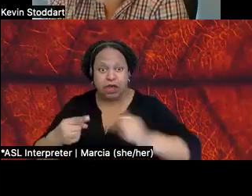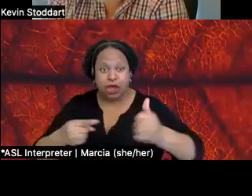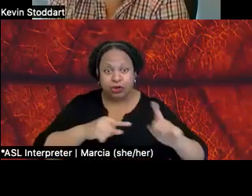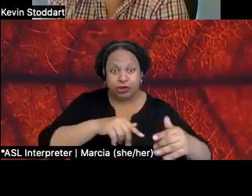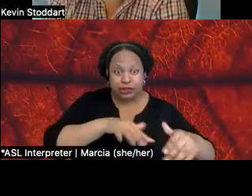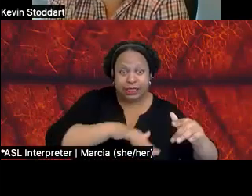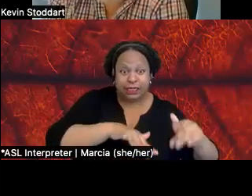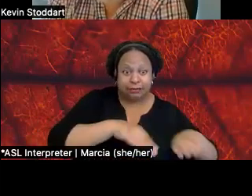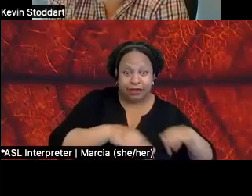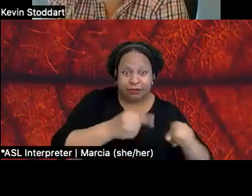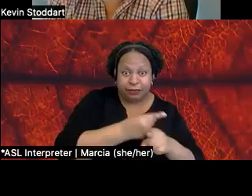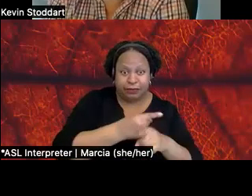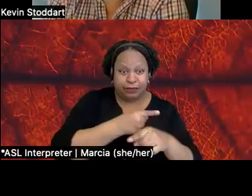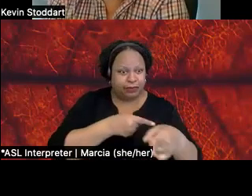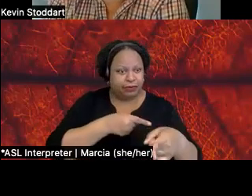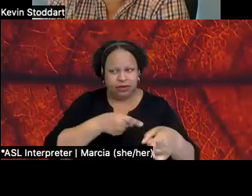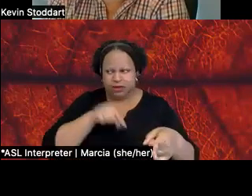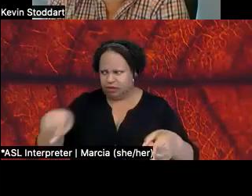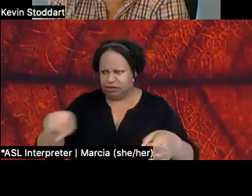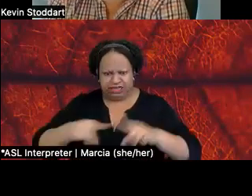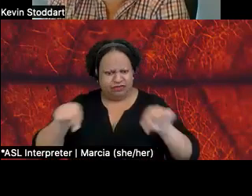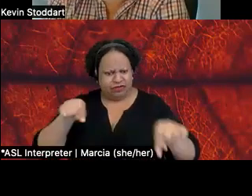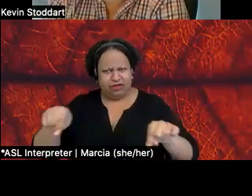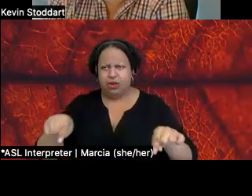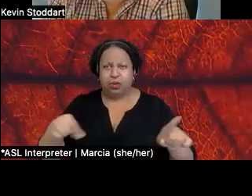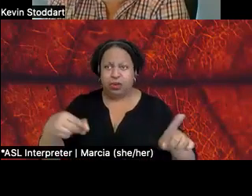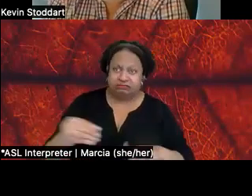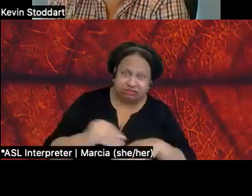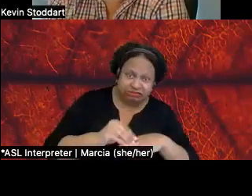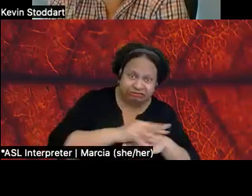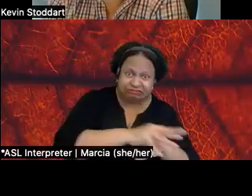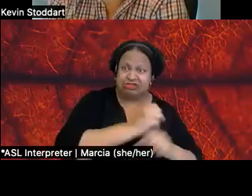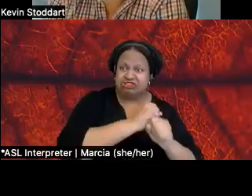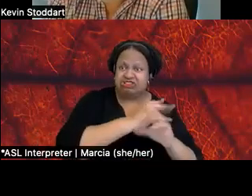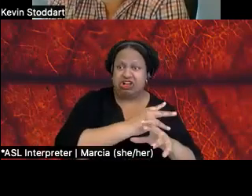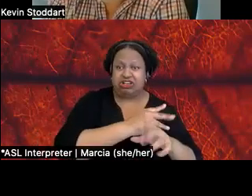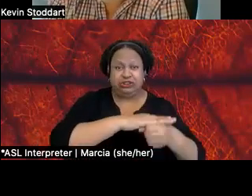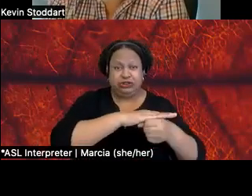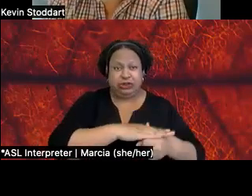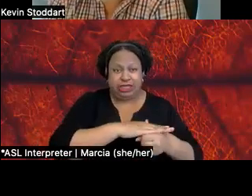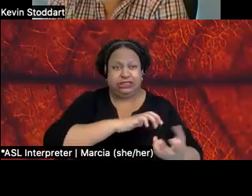So again, just because the student is obviously very bright and very